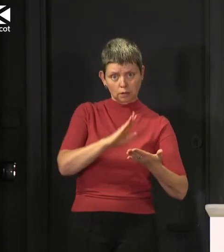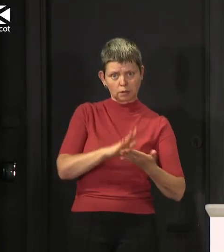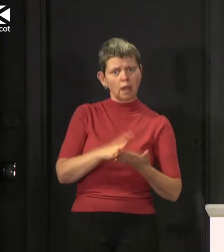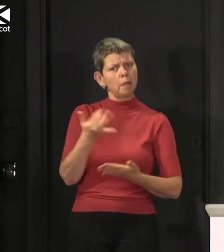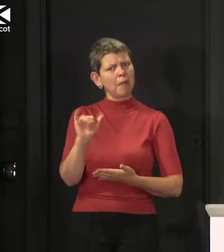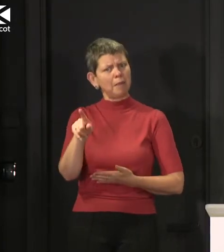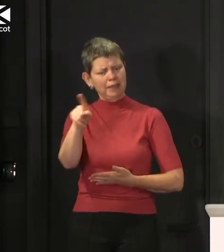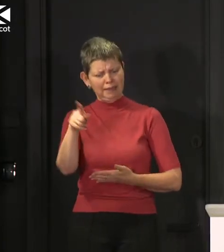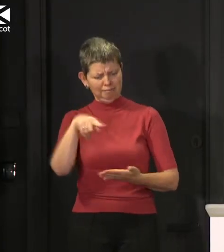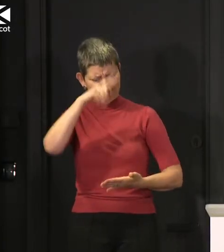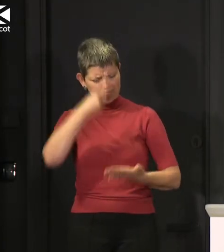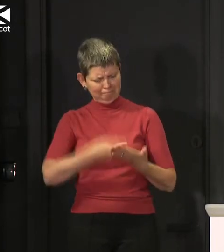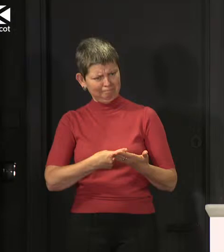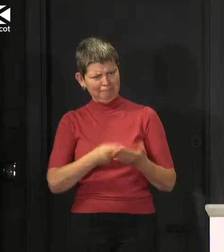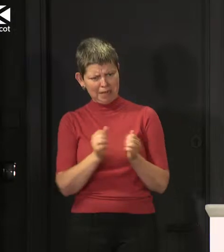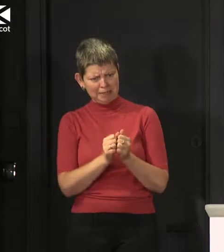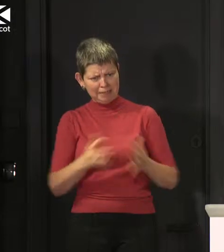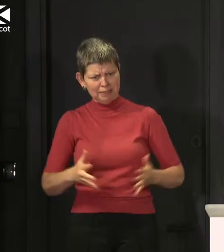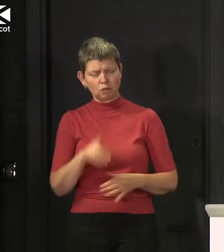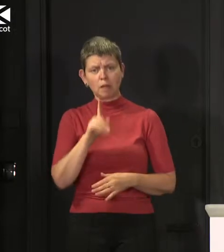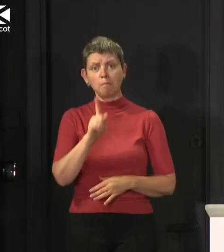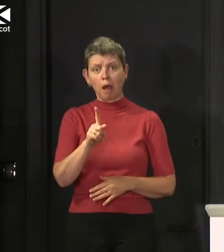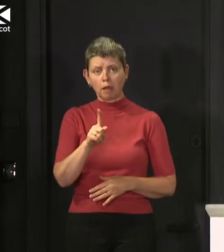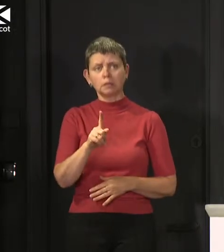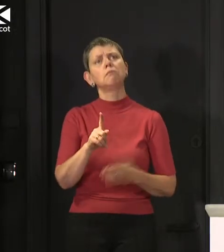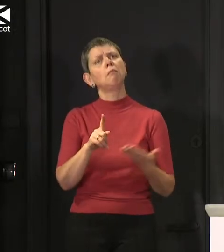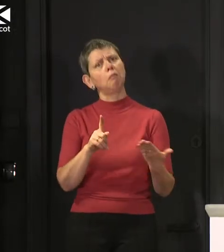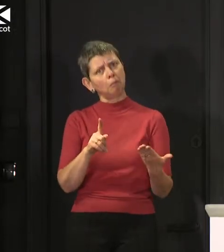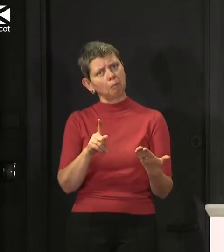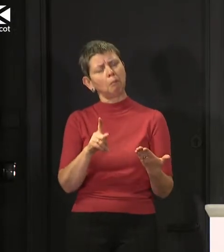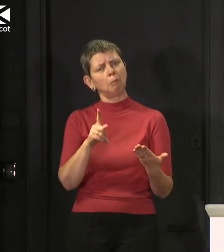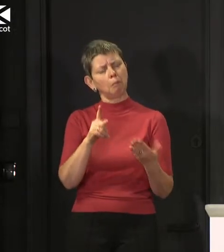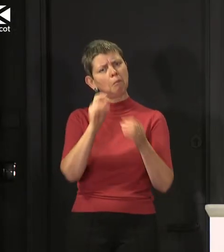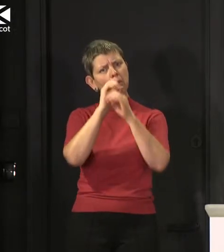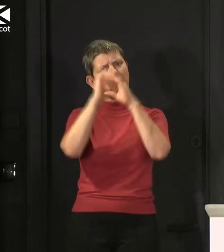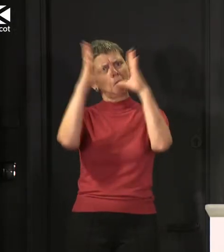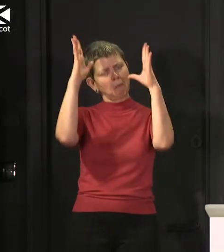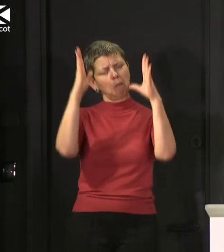not, to have an insight and an understanding into the thought processes and the factors